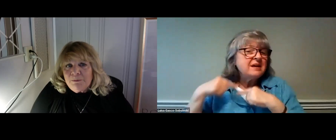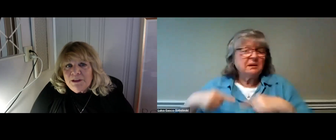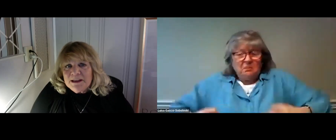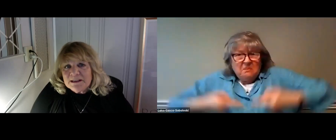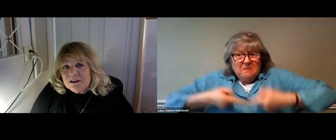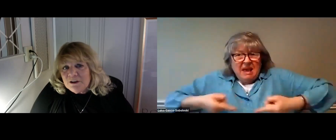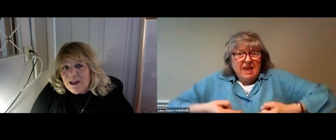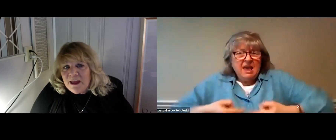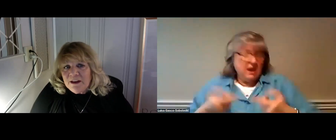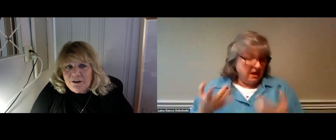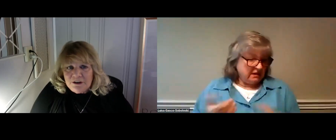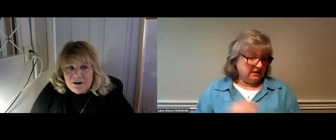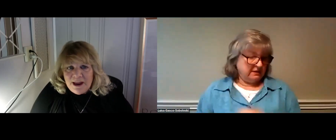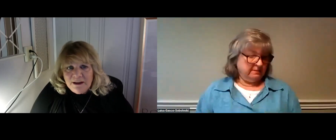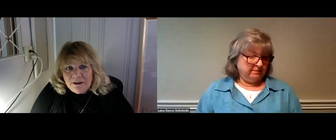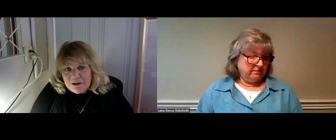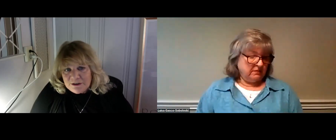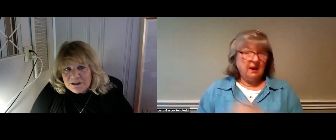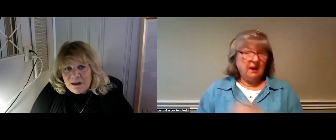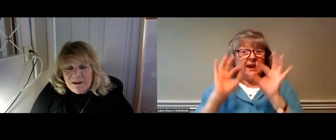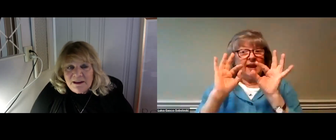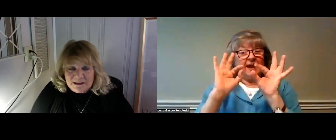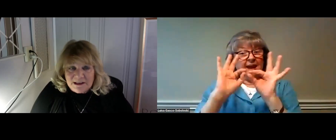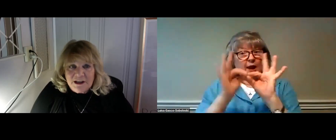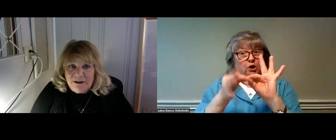place it in your head or your neck or your stomach it's like you're asking'